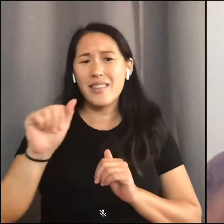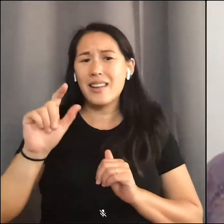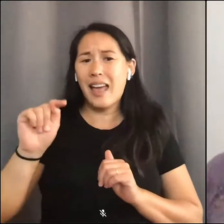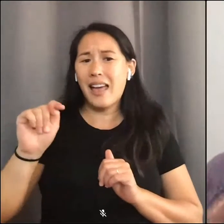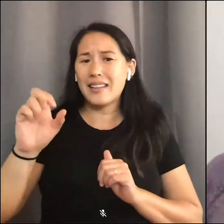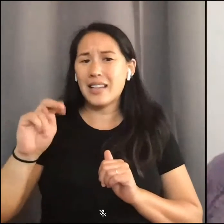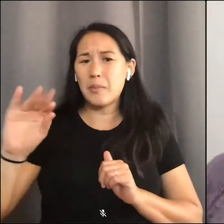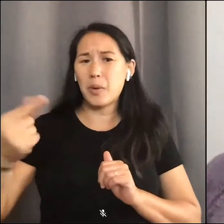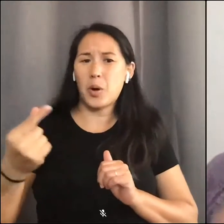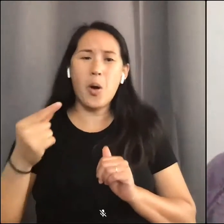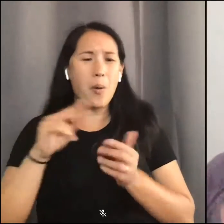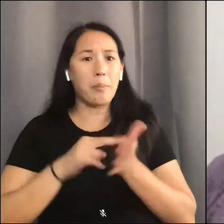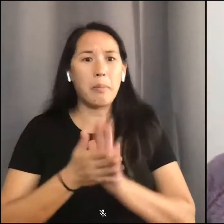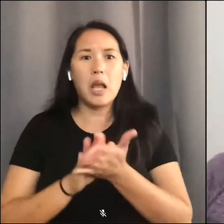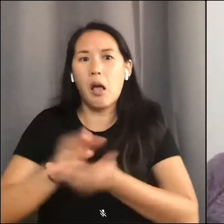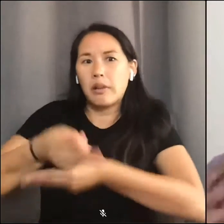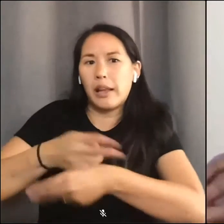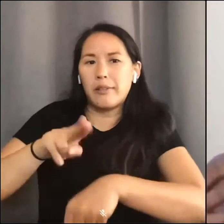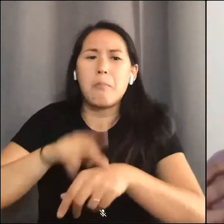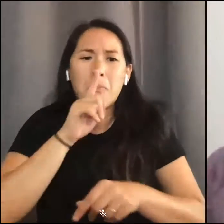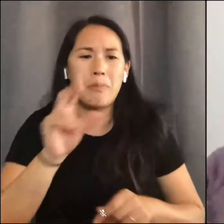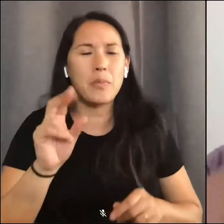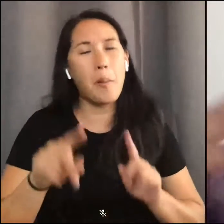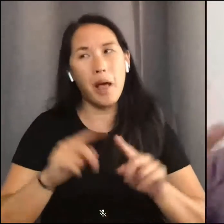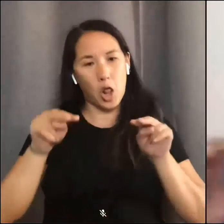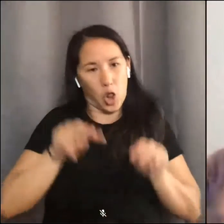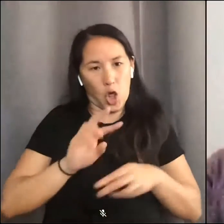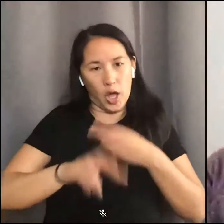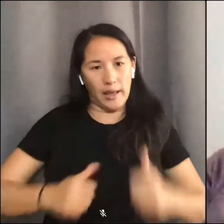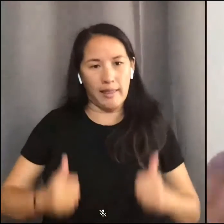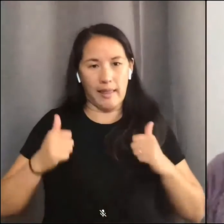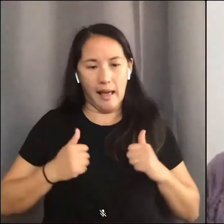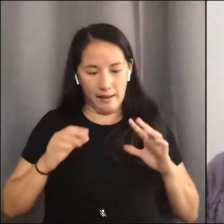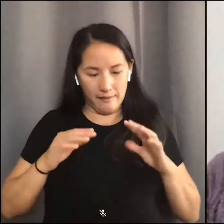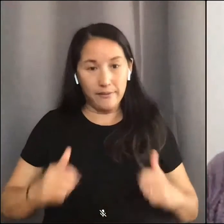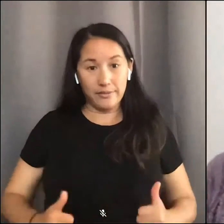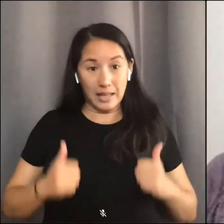looking at our lives each of our lives are are this intricate woven systems right so